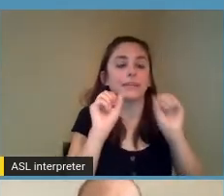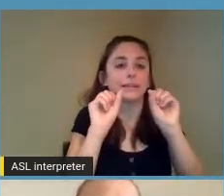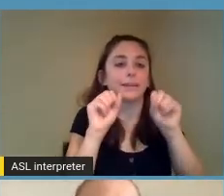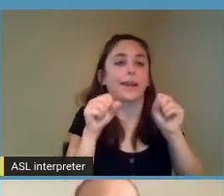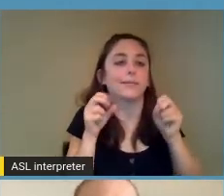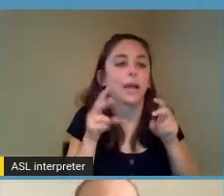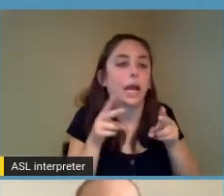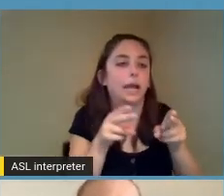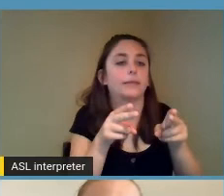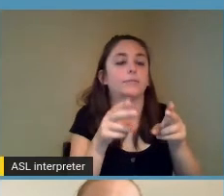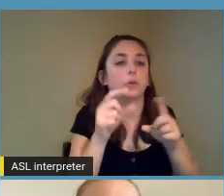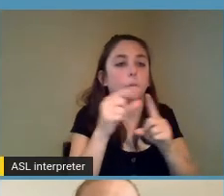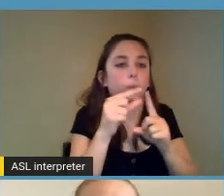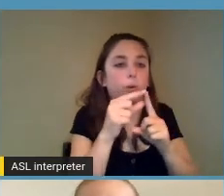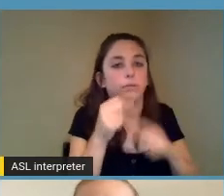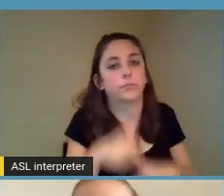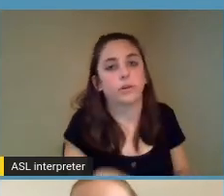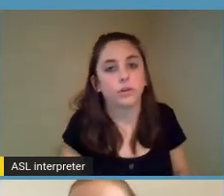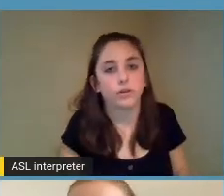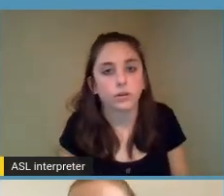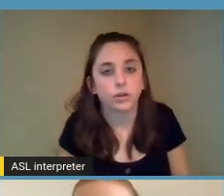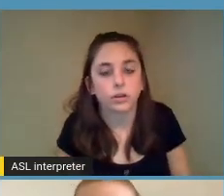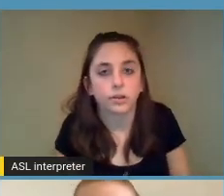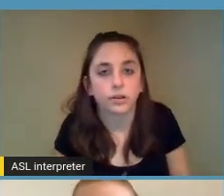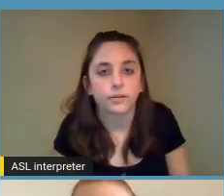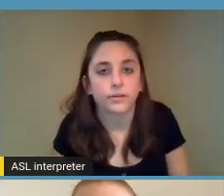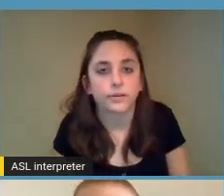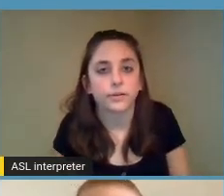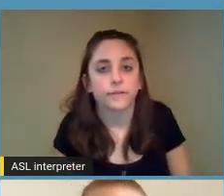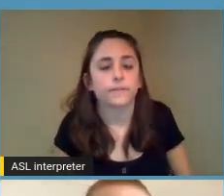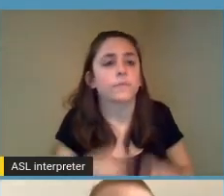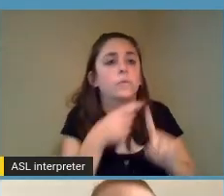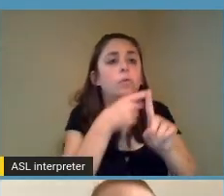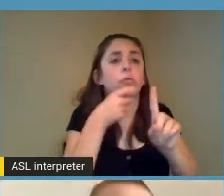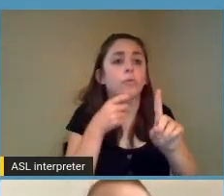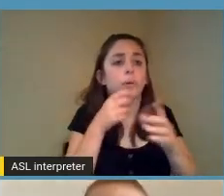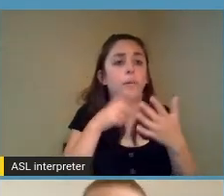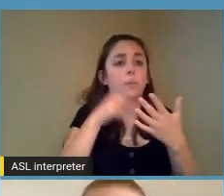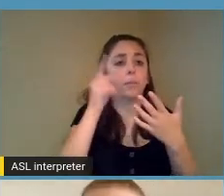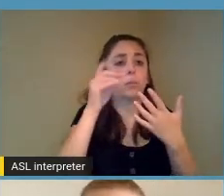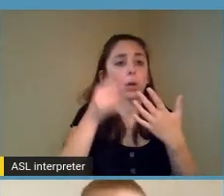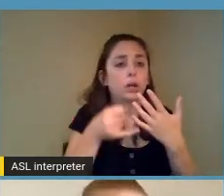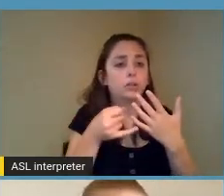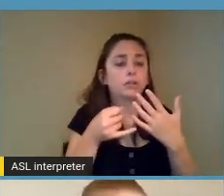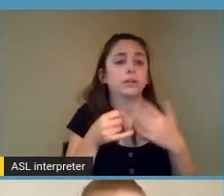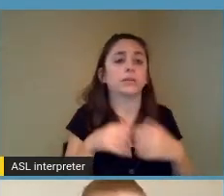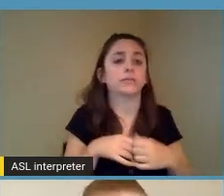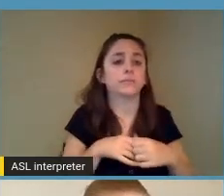this is from a project I'm working on with the archives of American Art, this episode